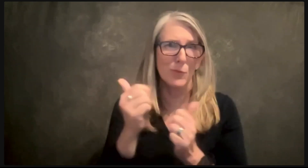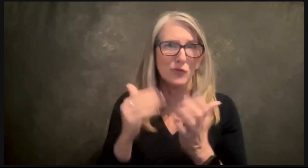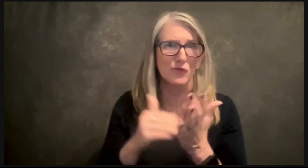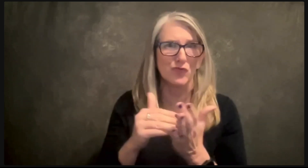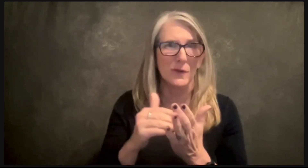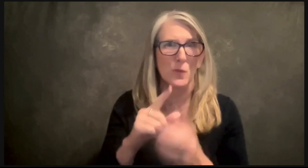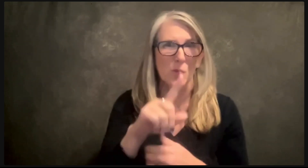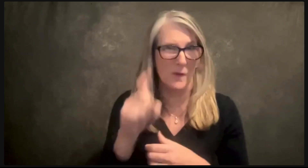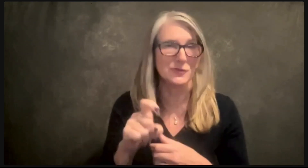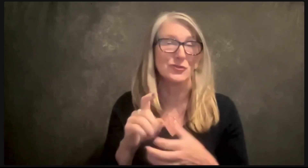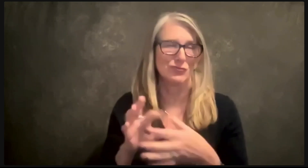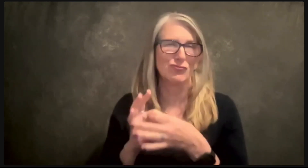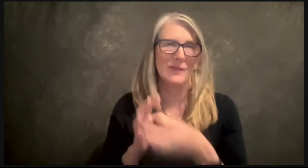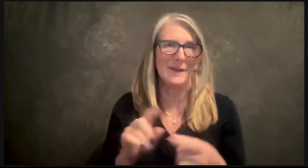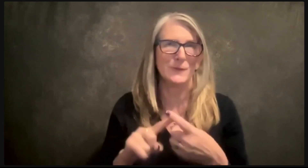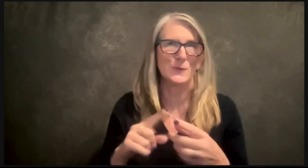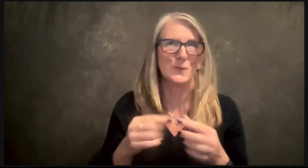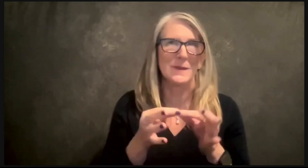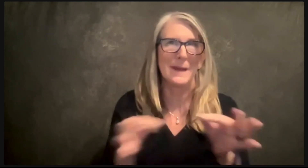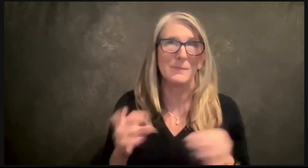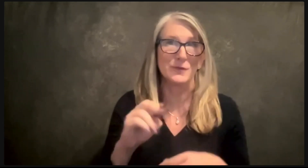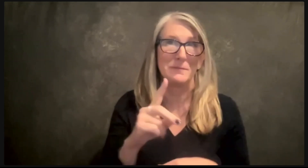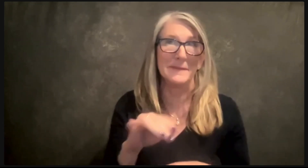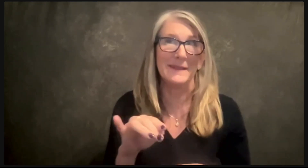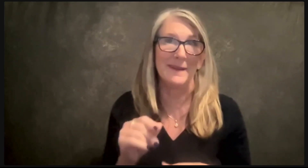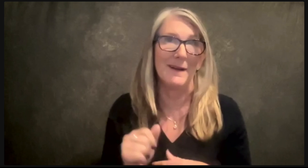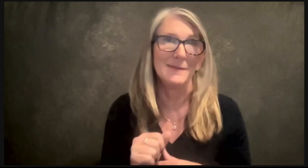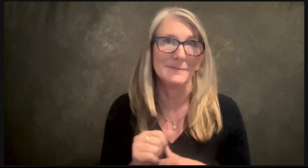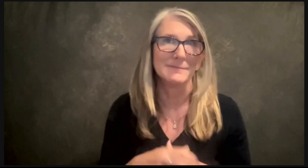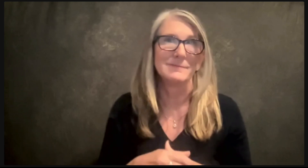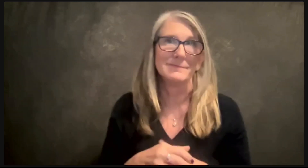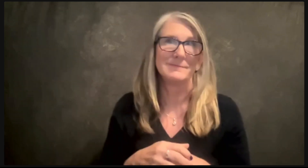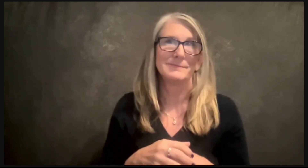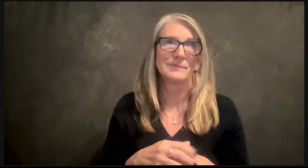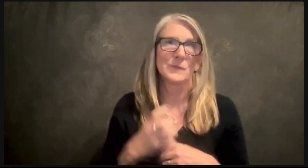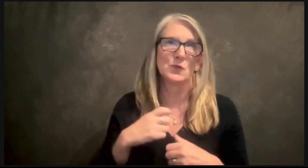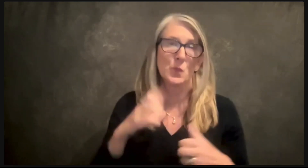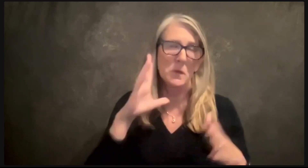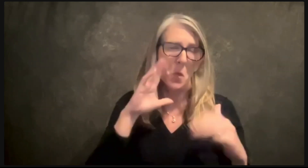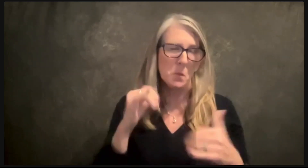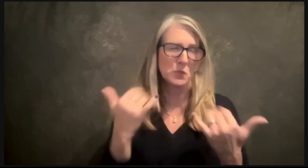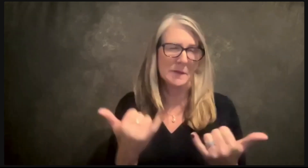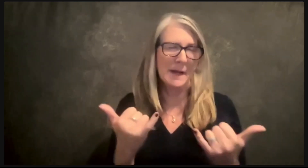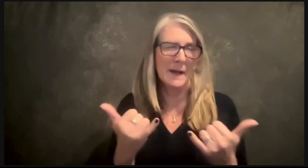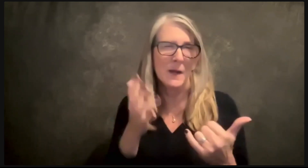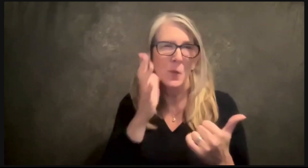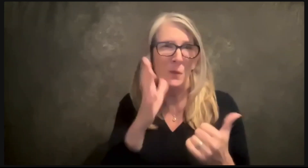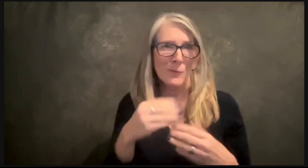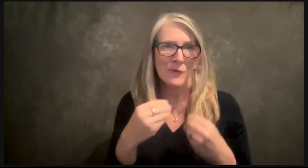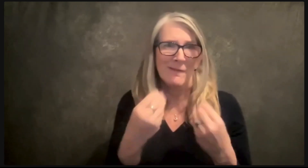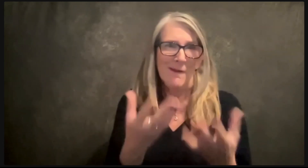Our help desk gets a lot of questions related to captioned media. So we really hope today provides you